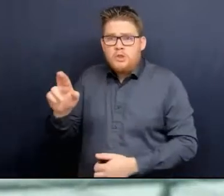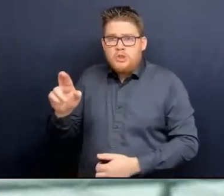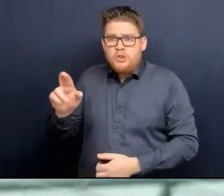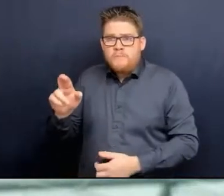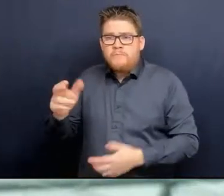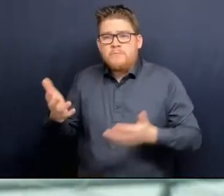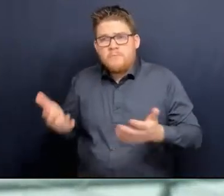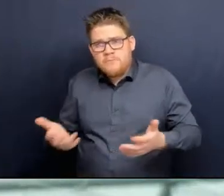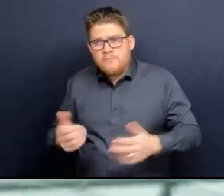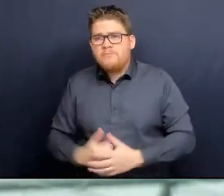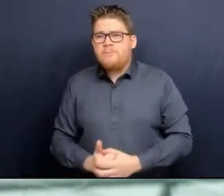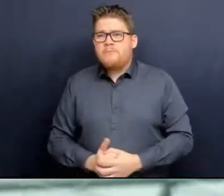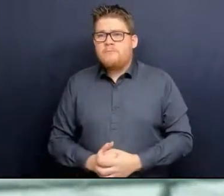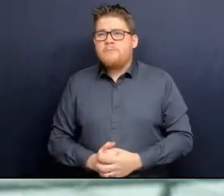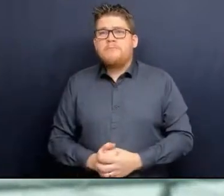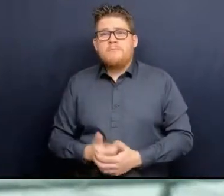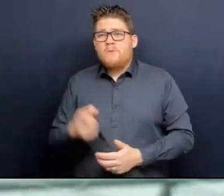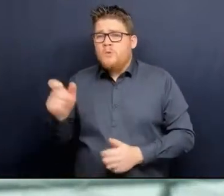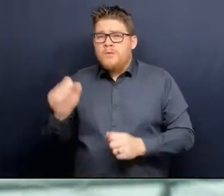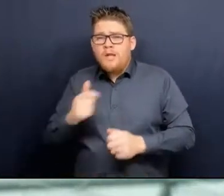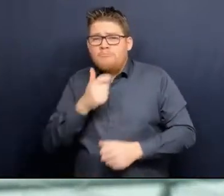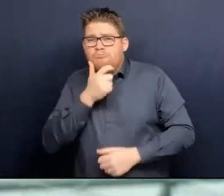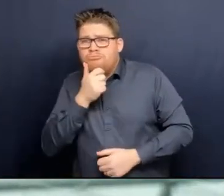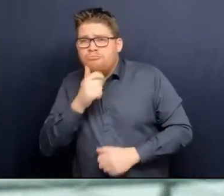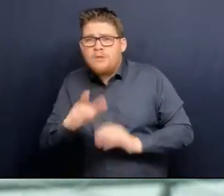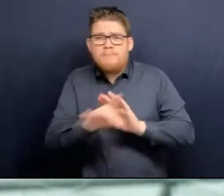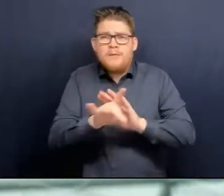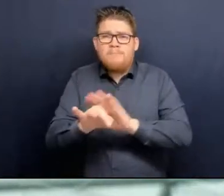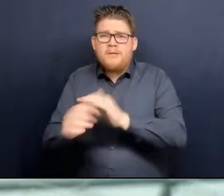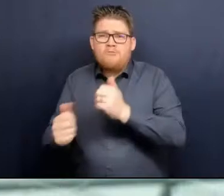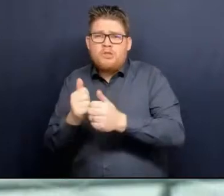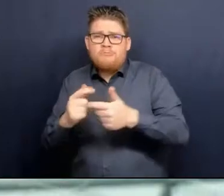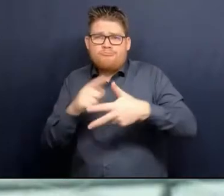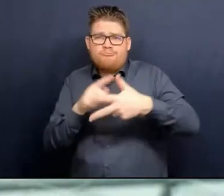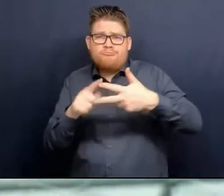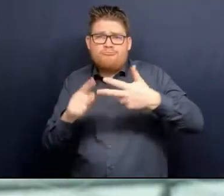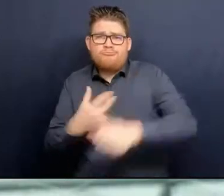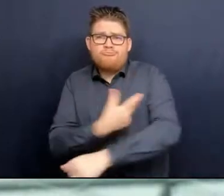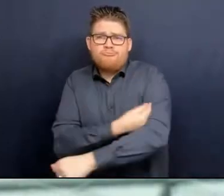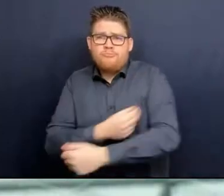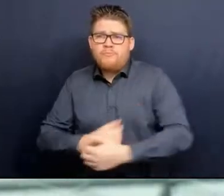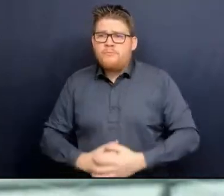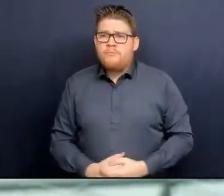to start again. And for those people who have not yet started